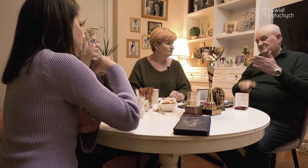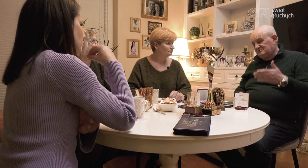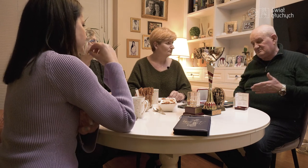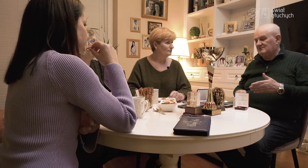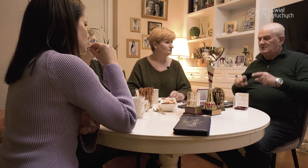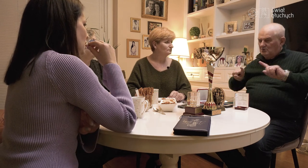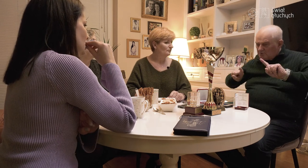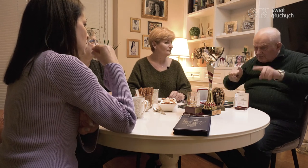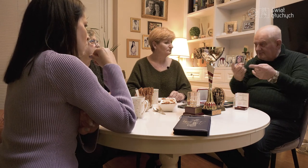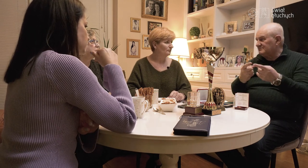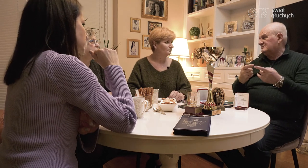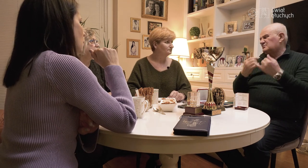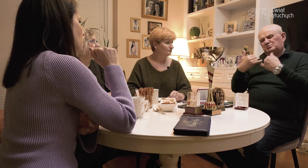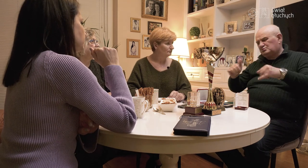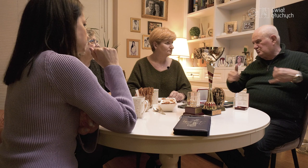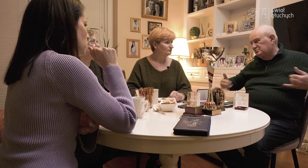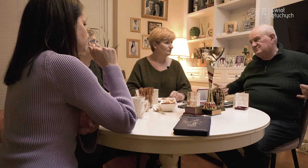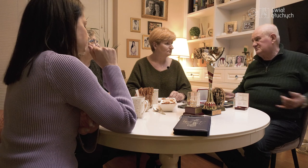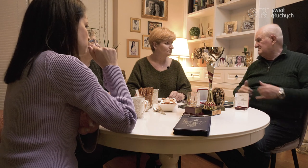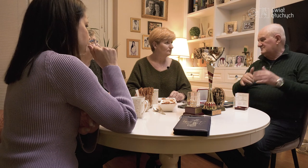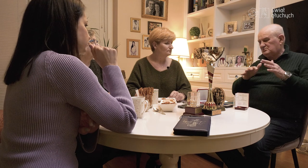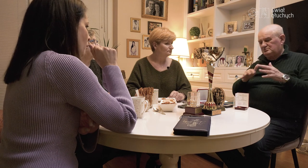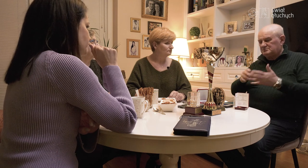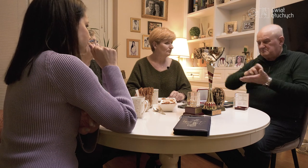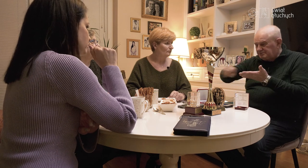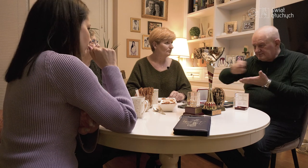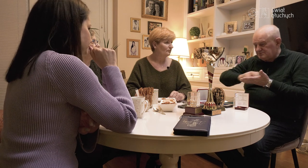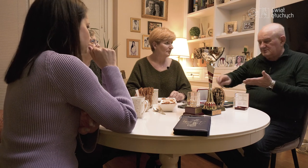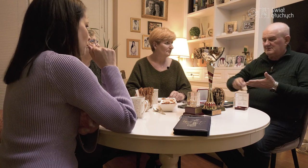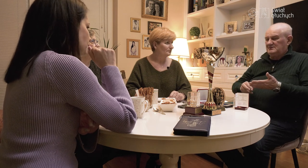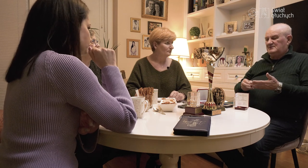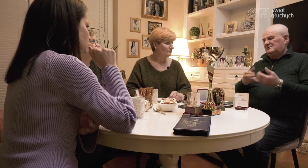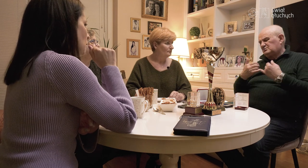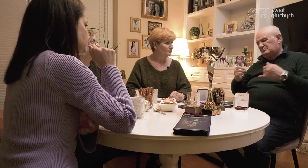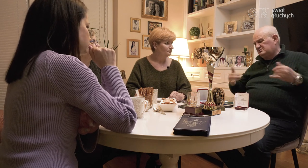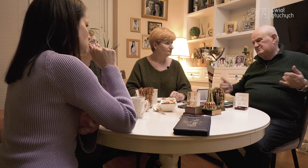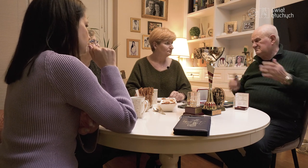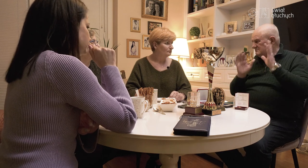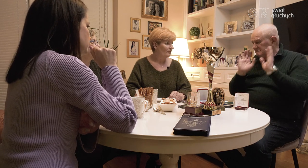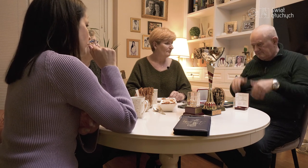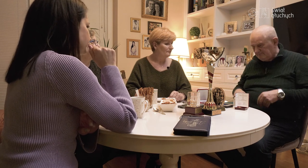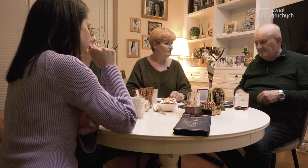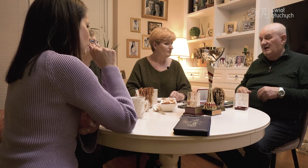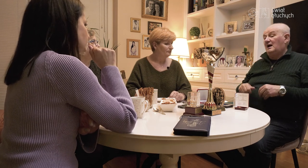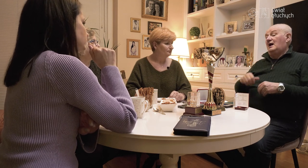We did all sorts of things, hiking, oh all sorts of things.